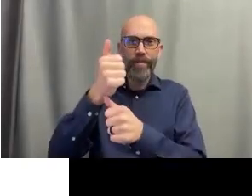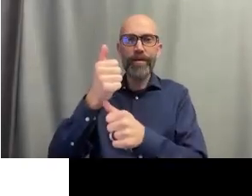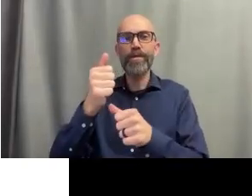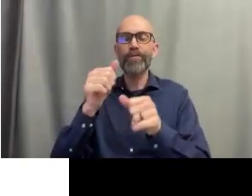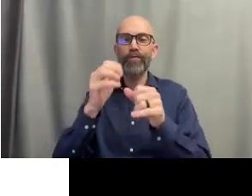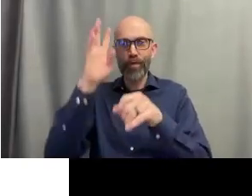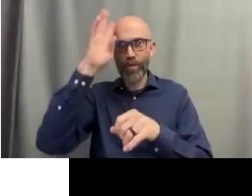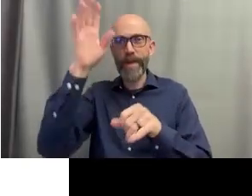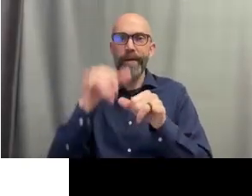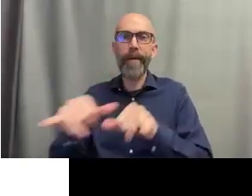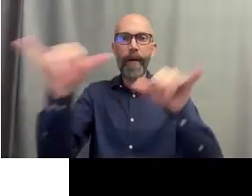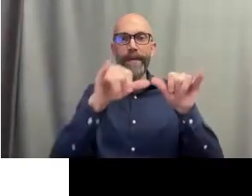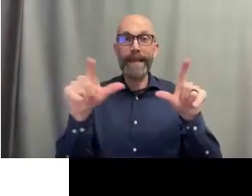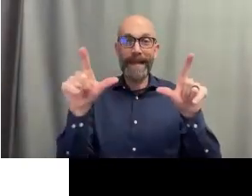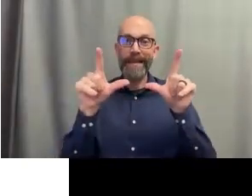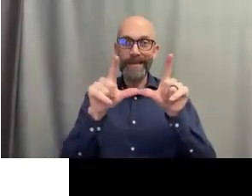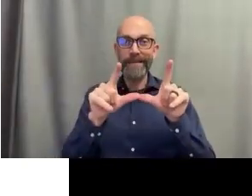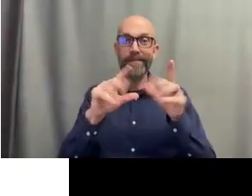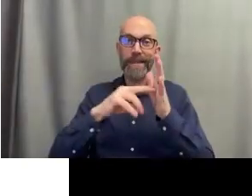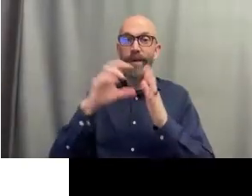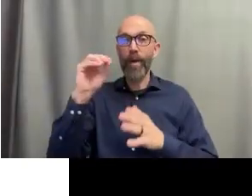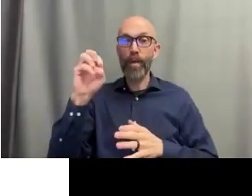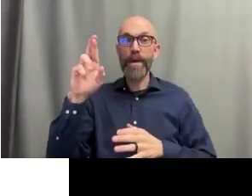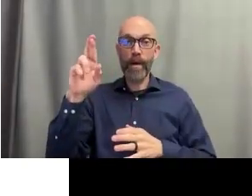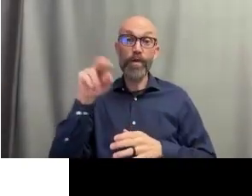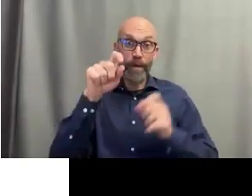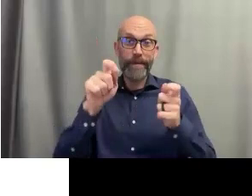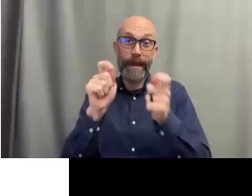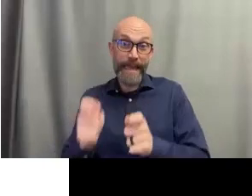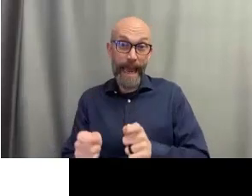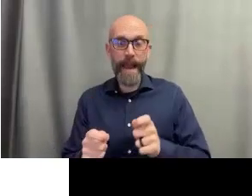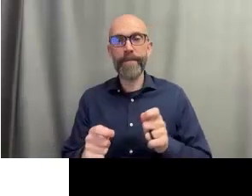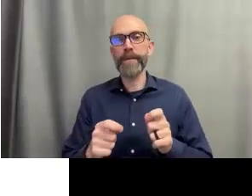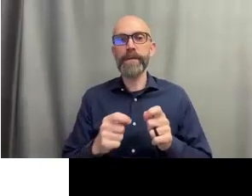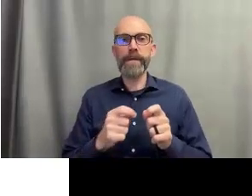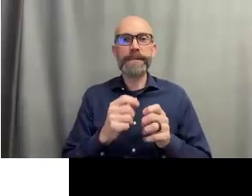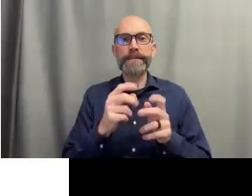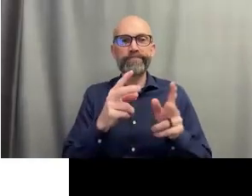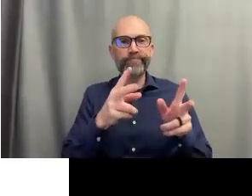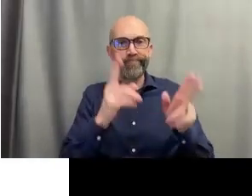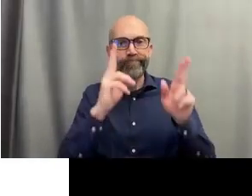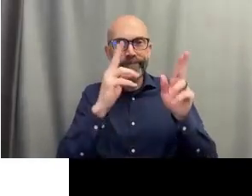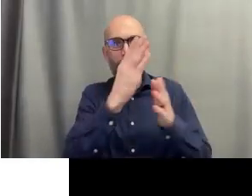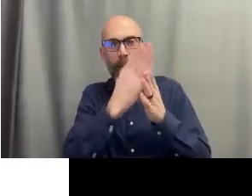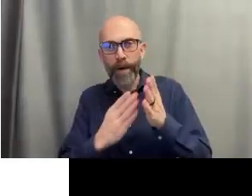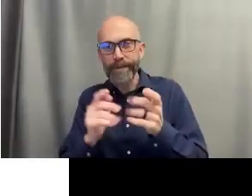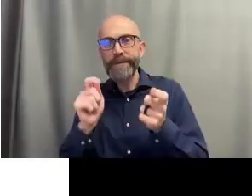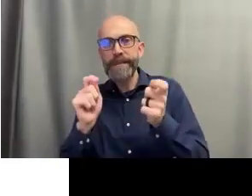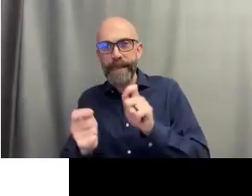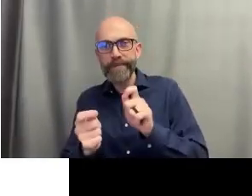So they are OER that you can adapt, take pieces of and customize them to your courses.